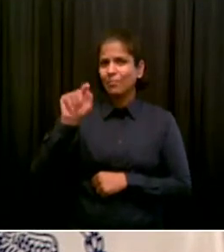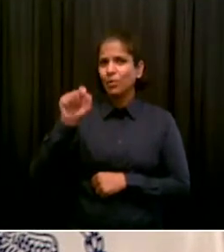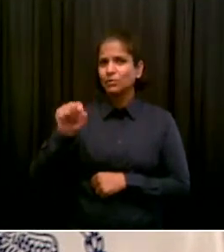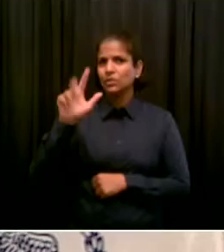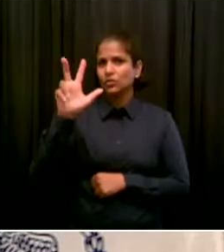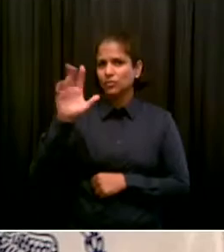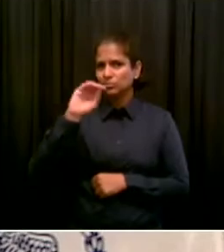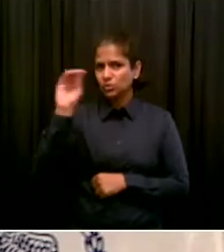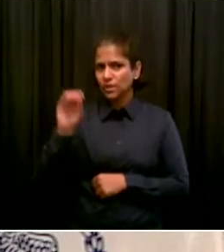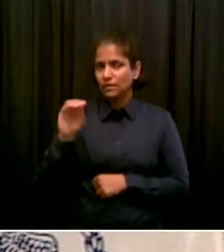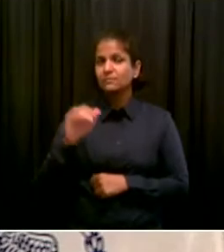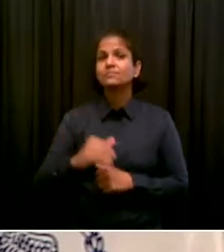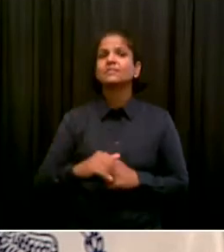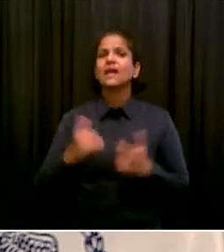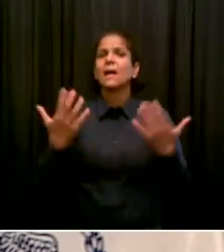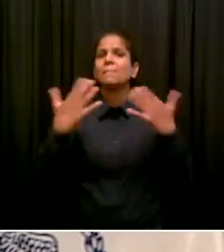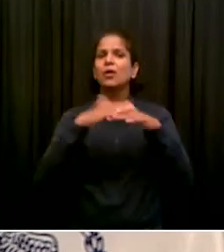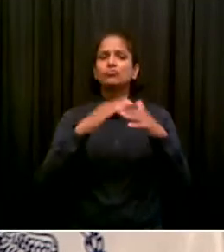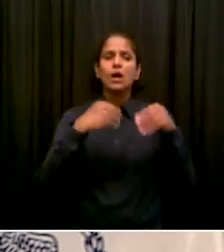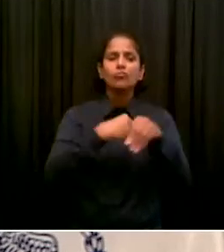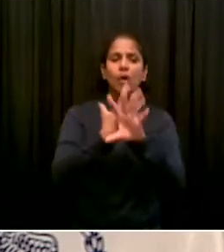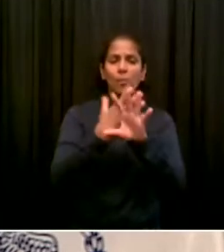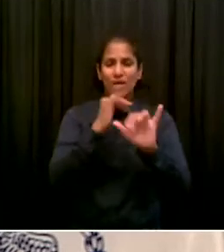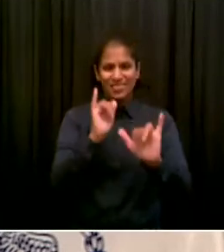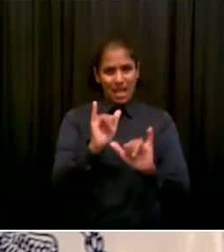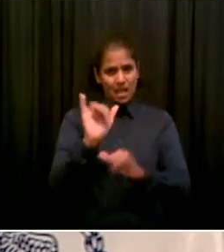2019 FIRST DAY OF SCHOOL, 2020 COMBINING IN-PERSON AND